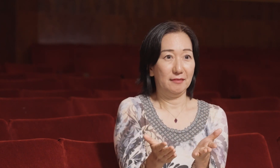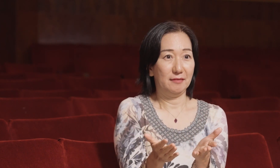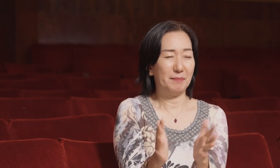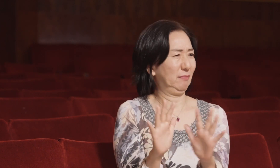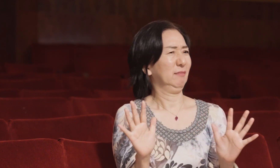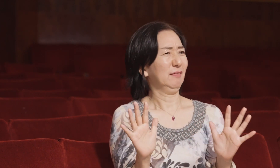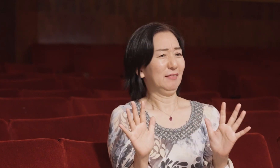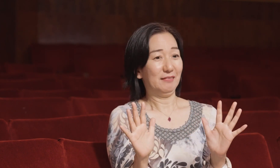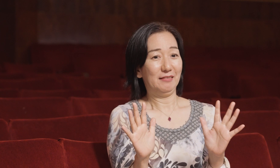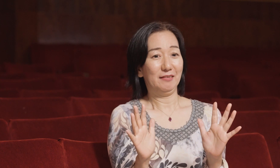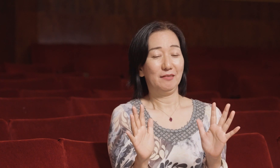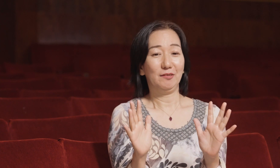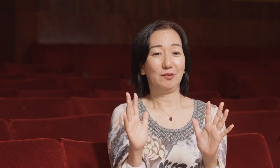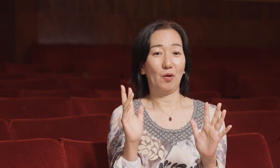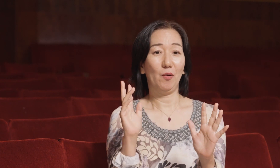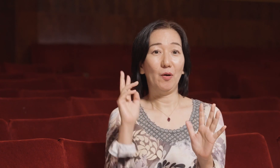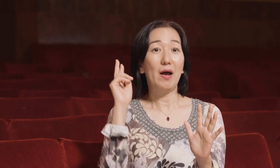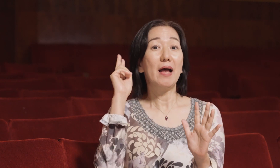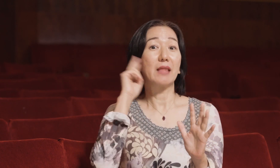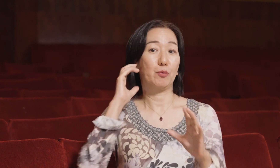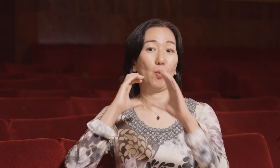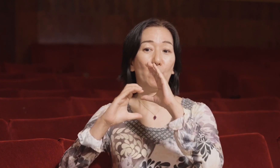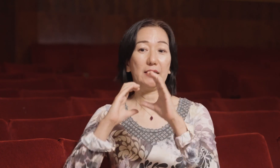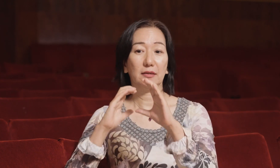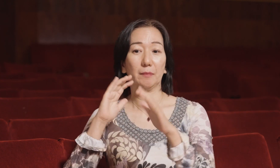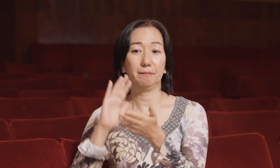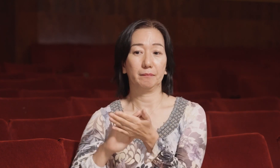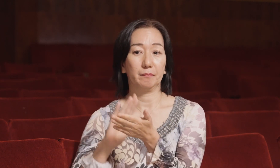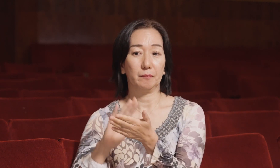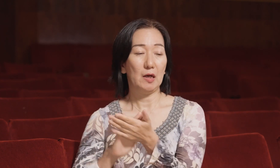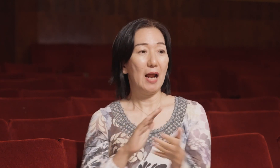Of course, I have interpreter access right now. That's what you would need in place.